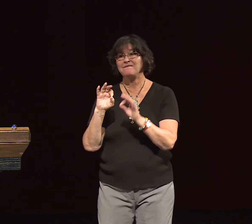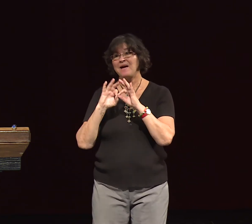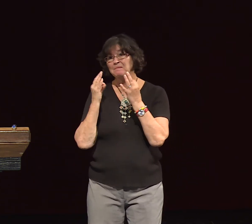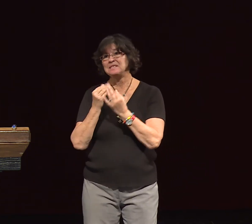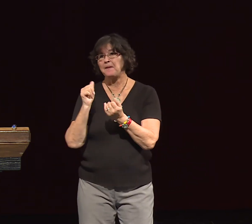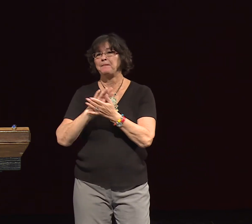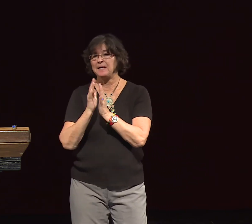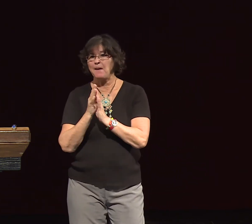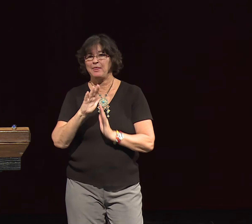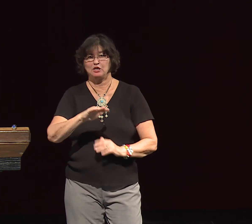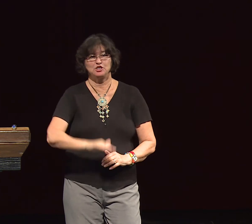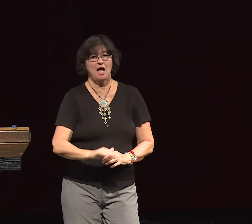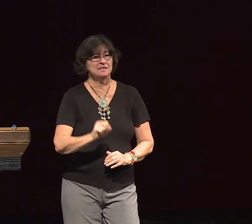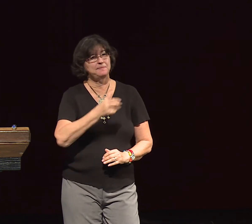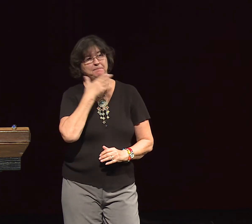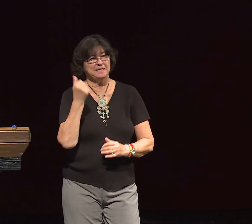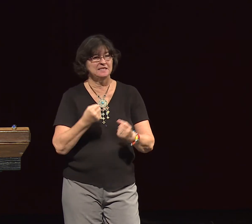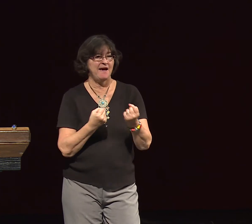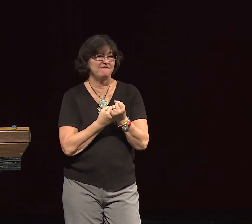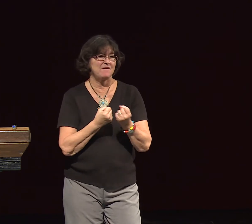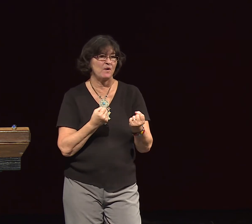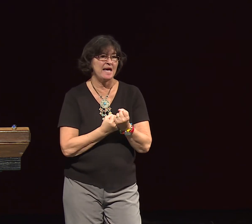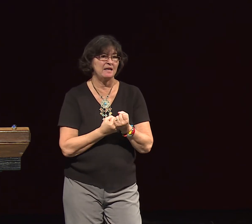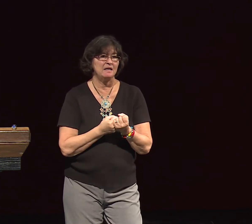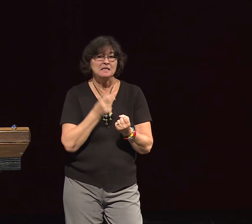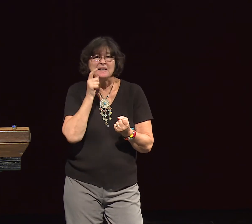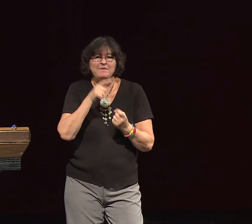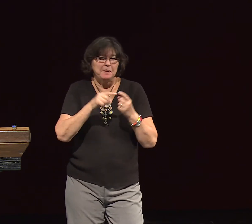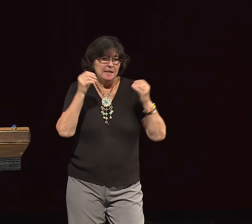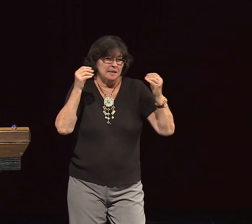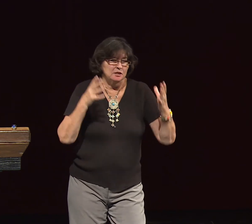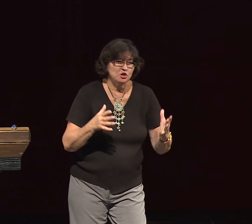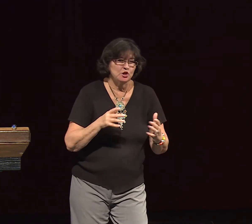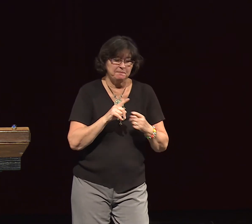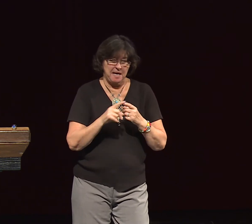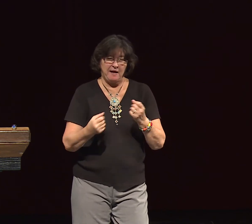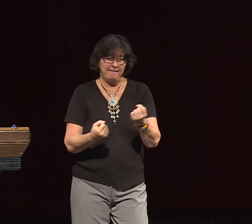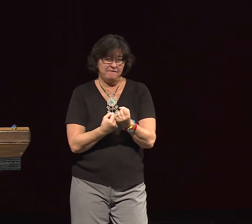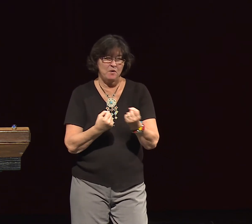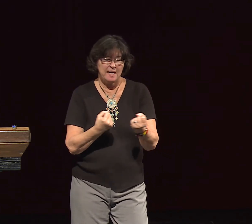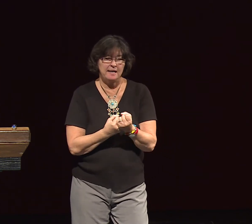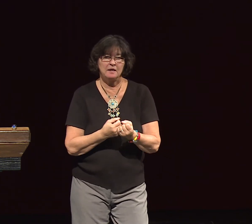and so that the family also can be the child's best advocate...